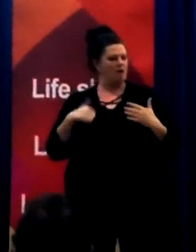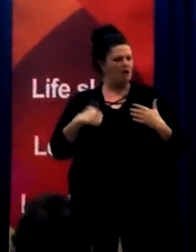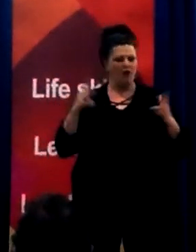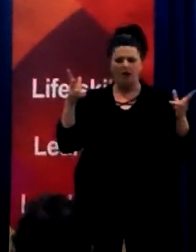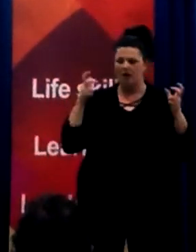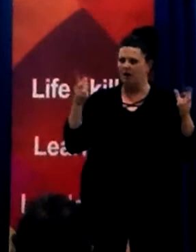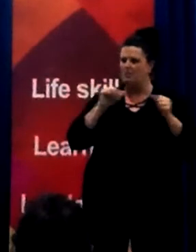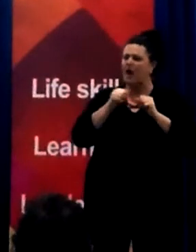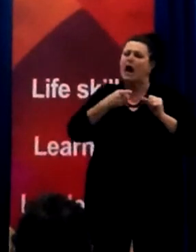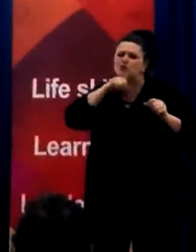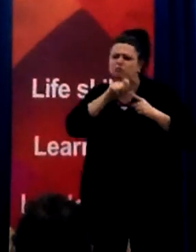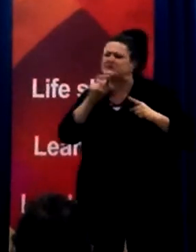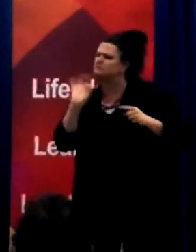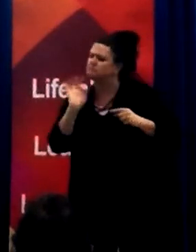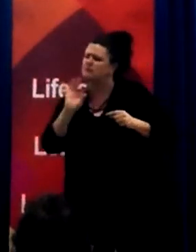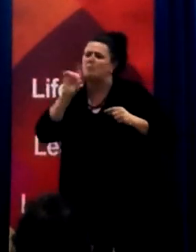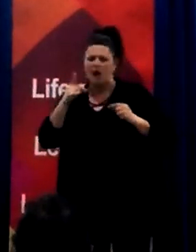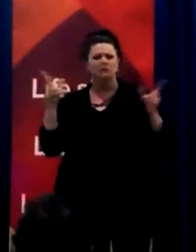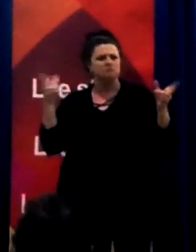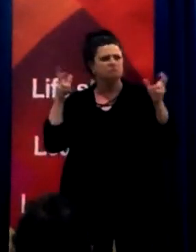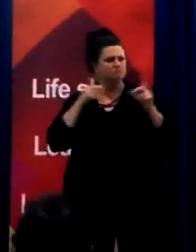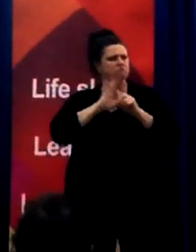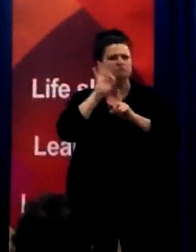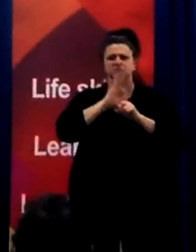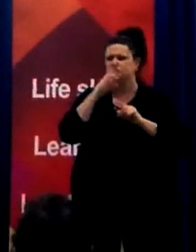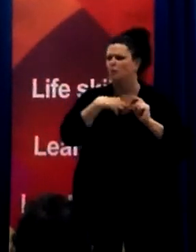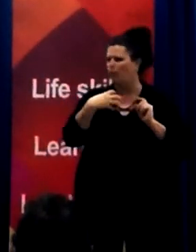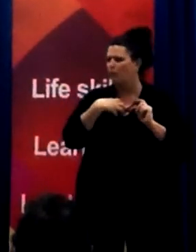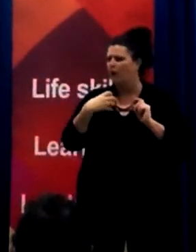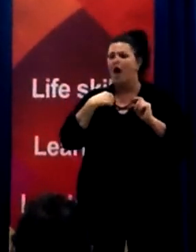Not 100%, but loads. I also do a Western martial art.